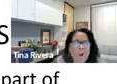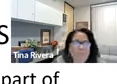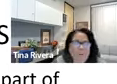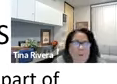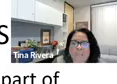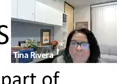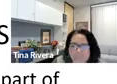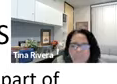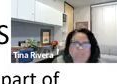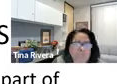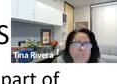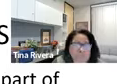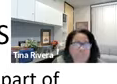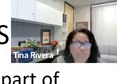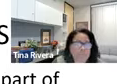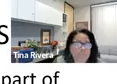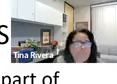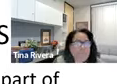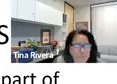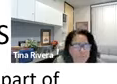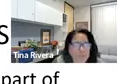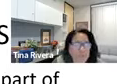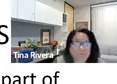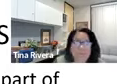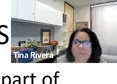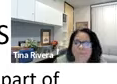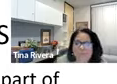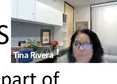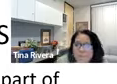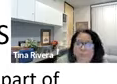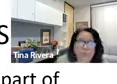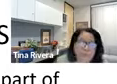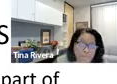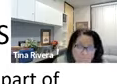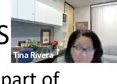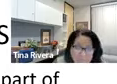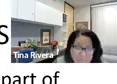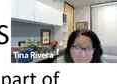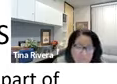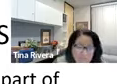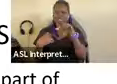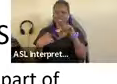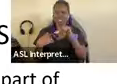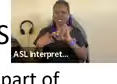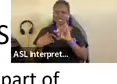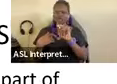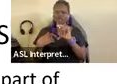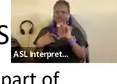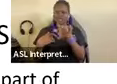department wide equity manager and staff soon to be hired and recruited for.